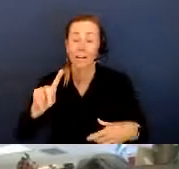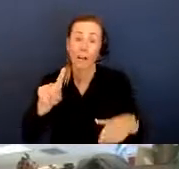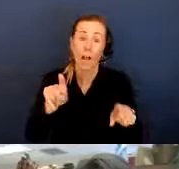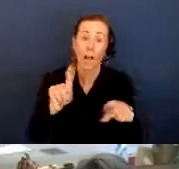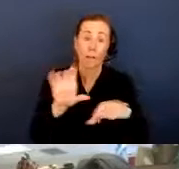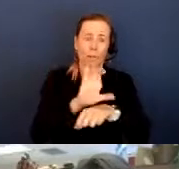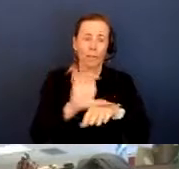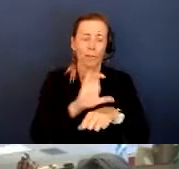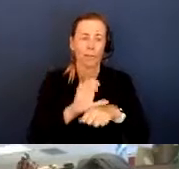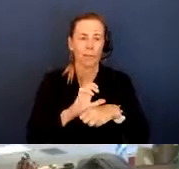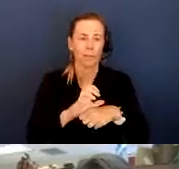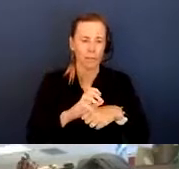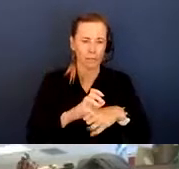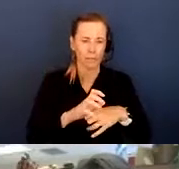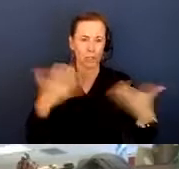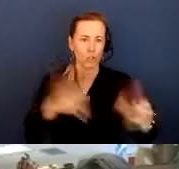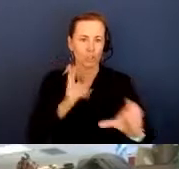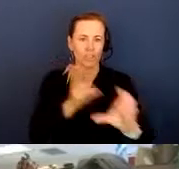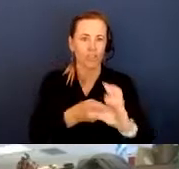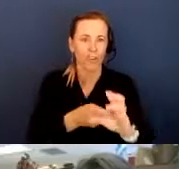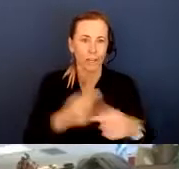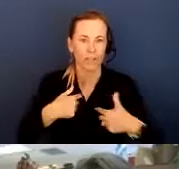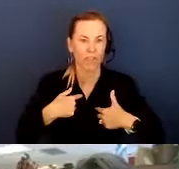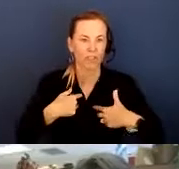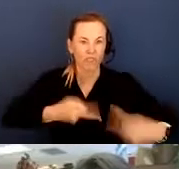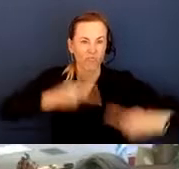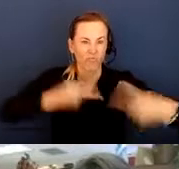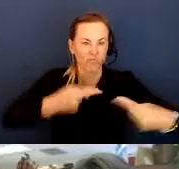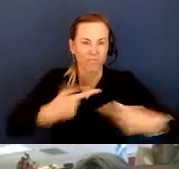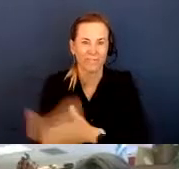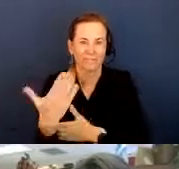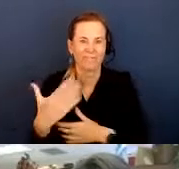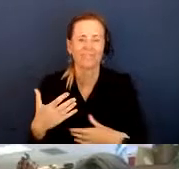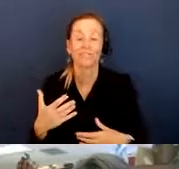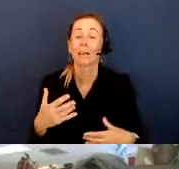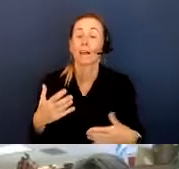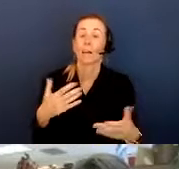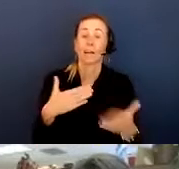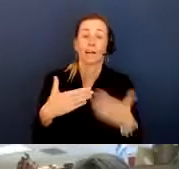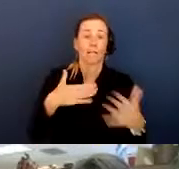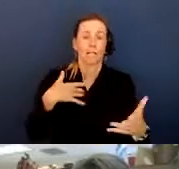Okay. I had a had time joining this Zoom meeting on my computer. So, I got on this phone.